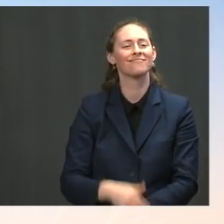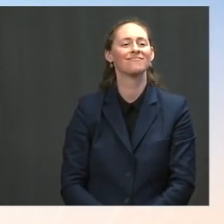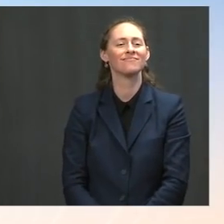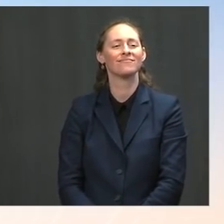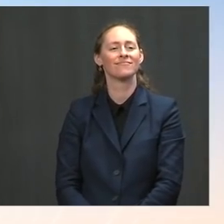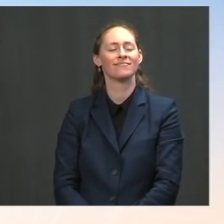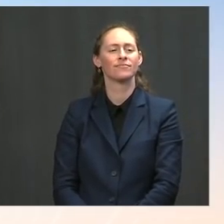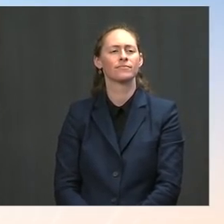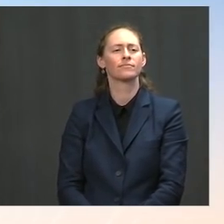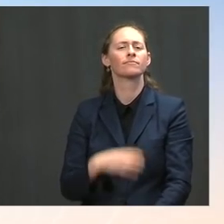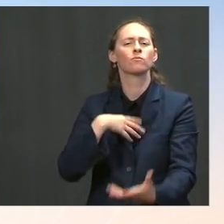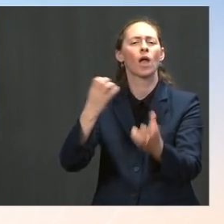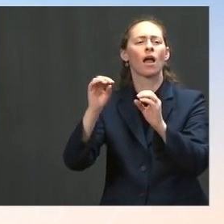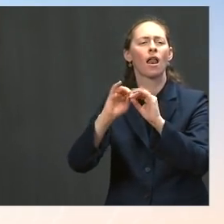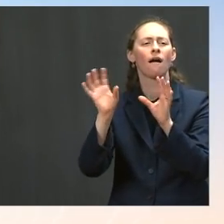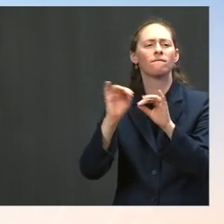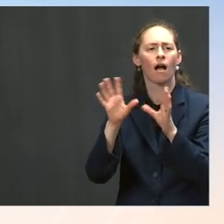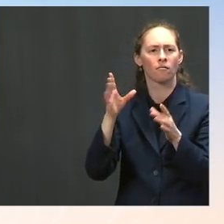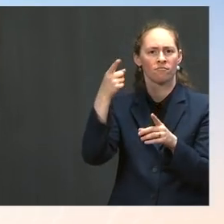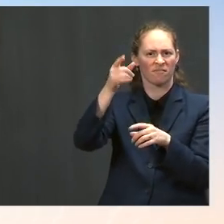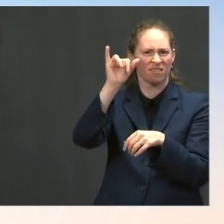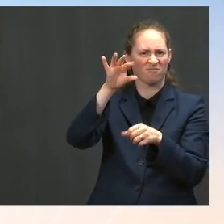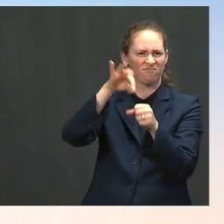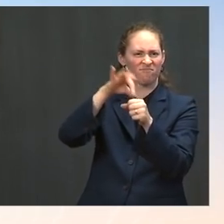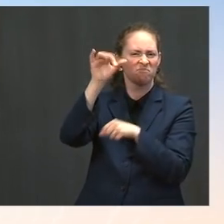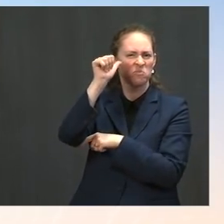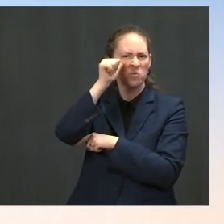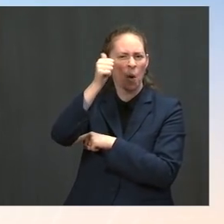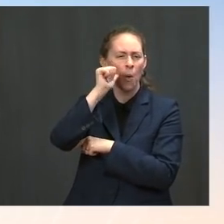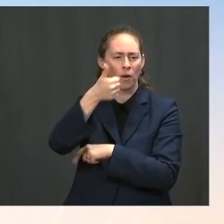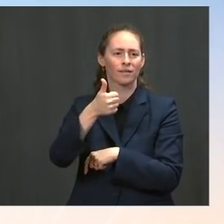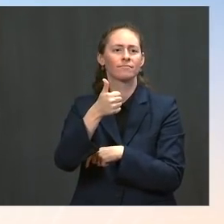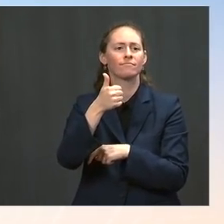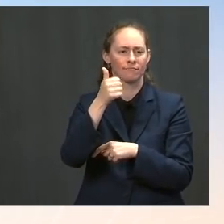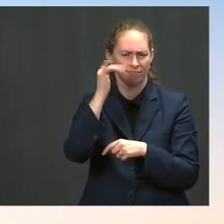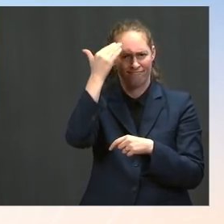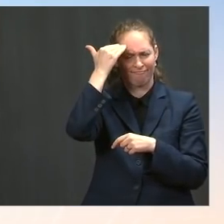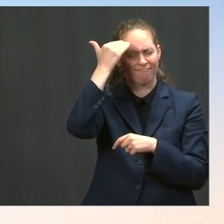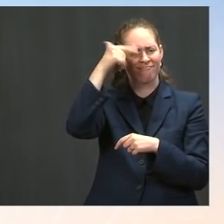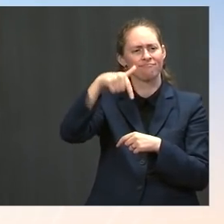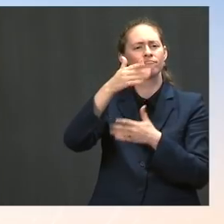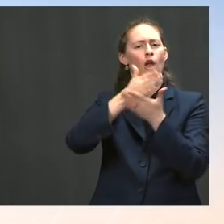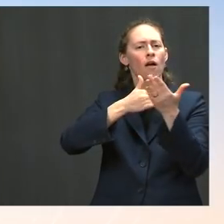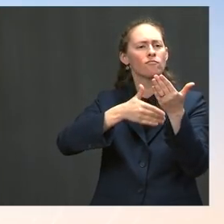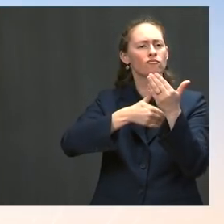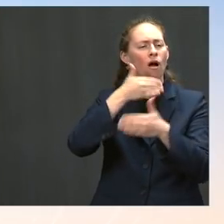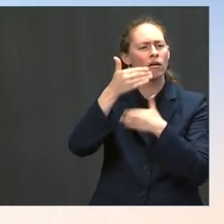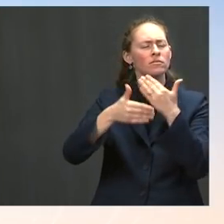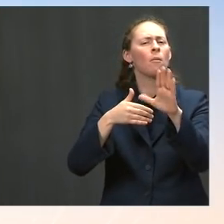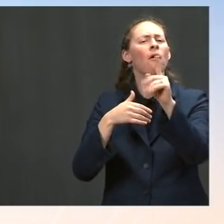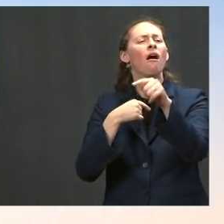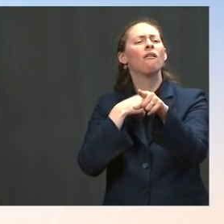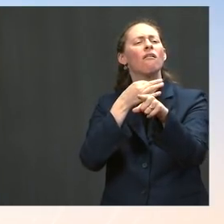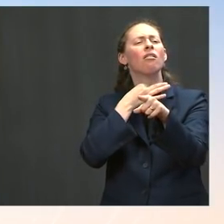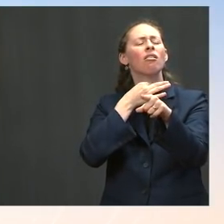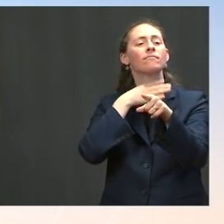and, again, I understand the vehicle and the Senate process pretty well -- if it does go down, the President is not walking away from these talks, right?